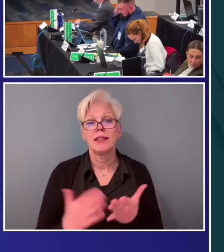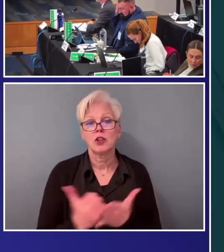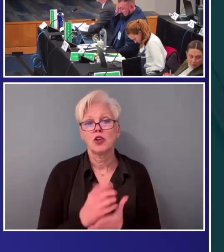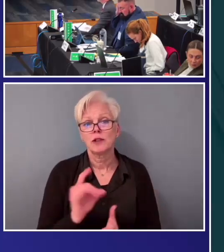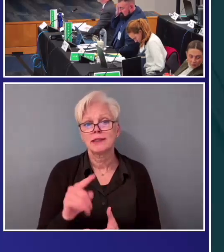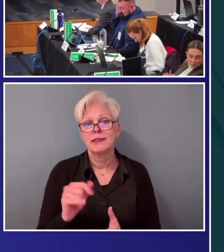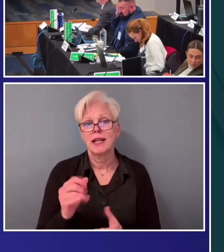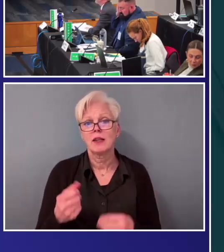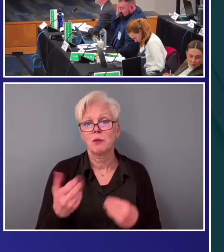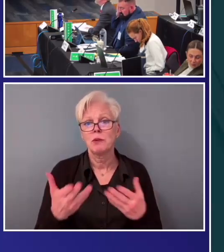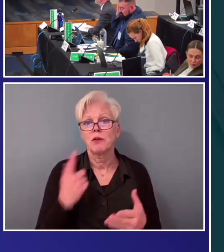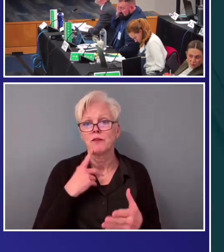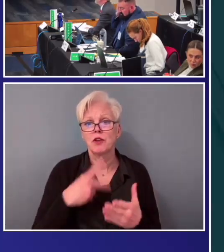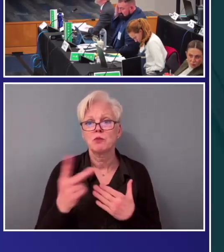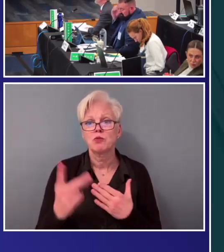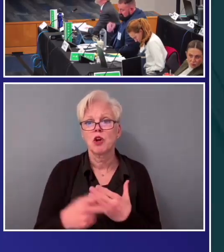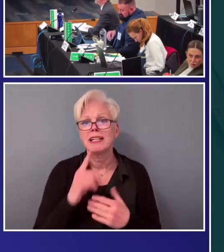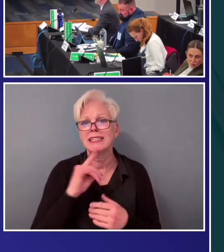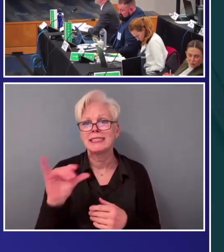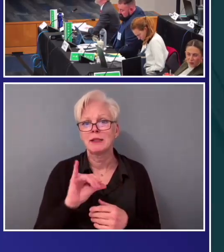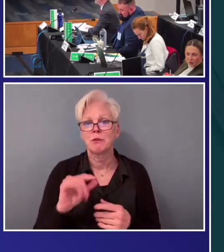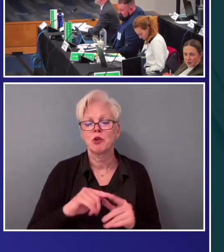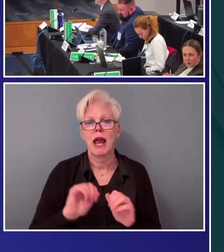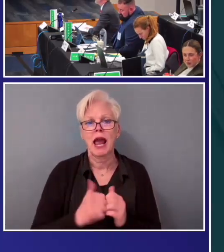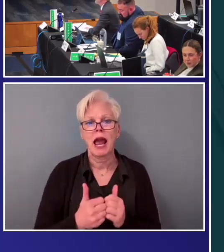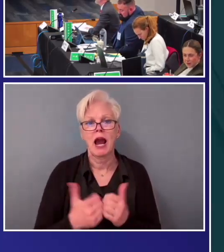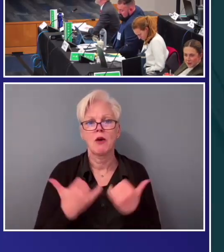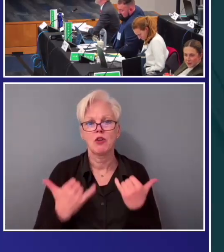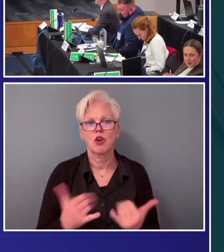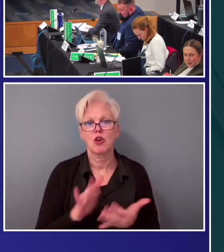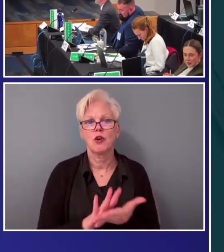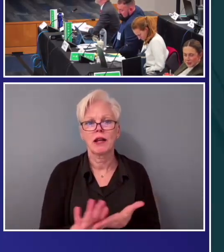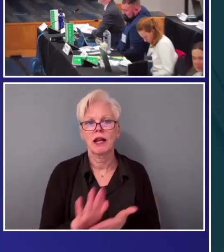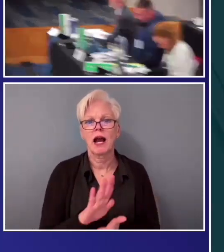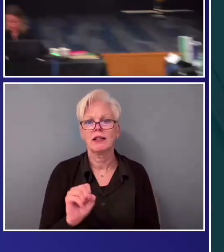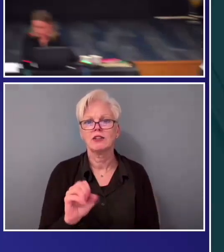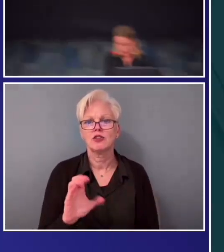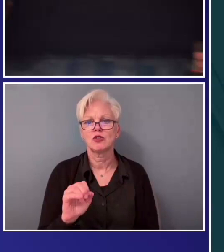for the programs is similar to how the current College Scorecard presents earnings